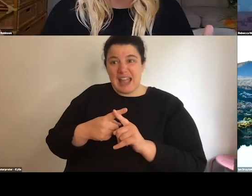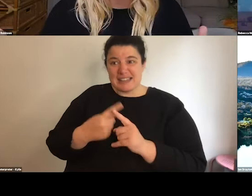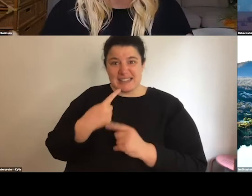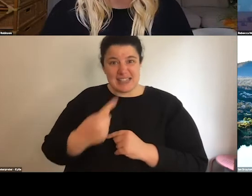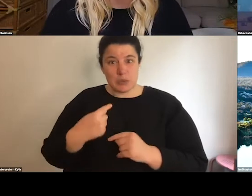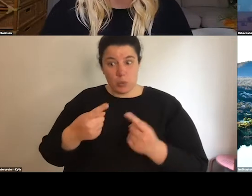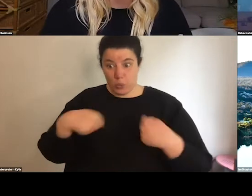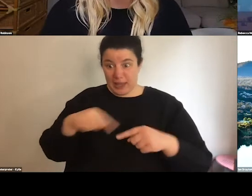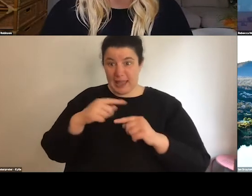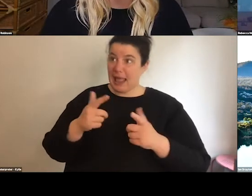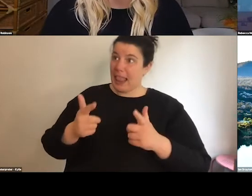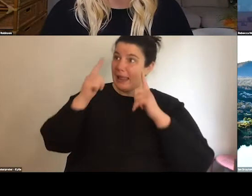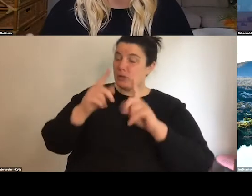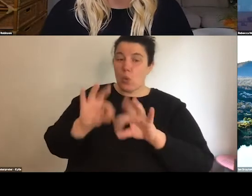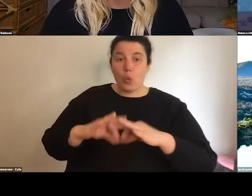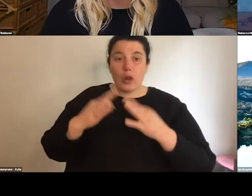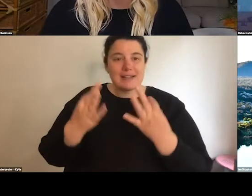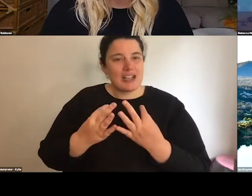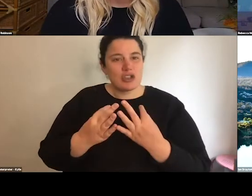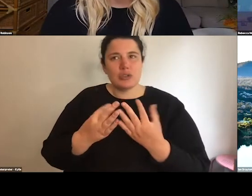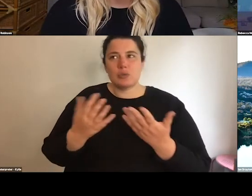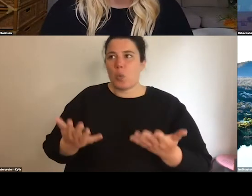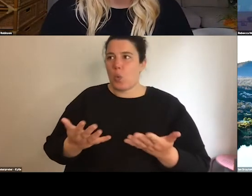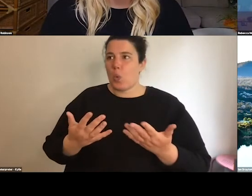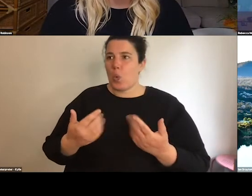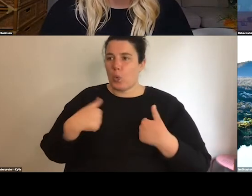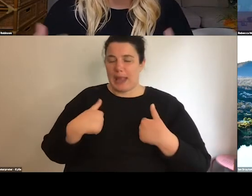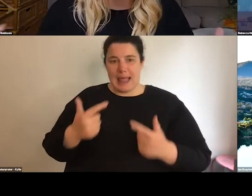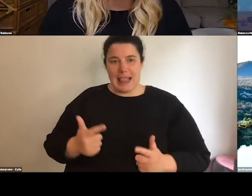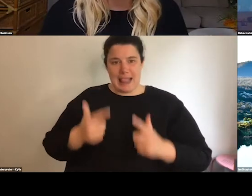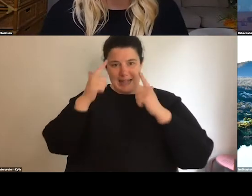of our organisations or we're not just leaders in our art sector space,